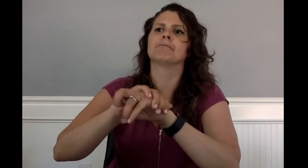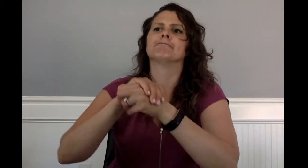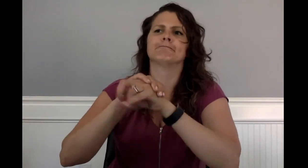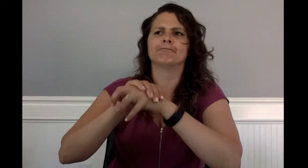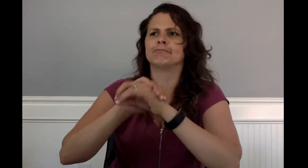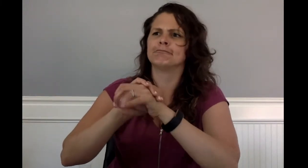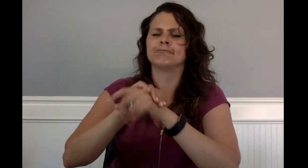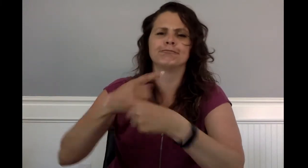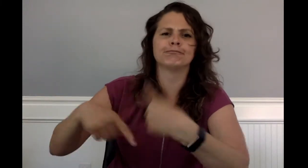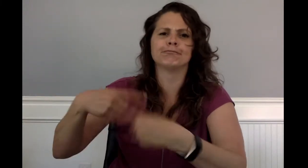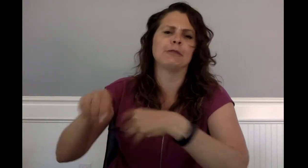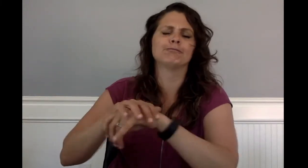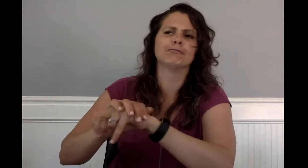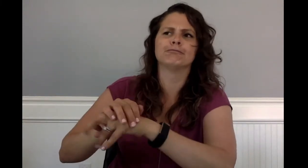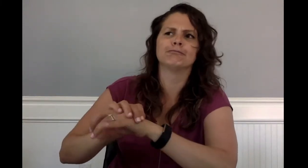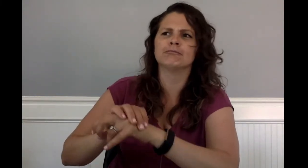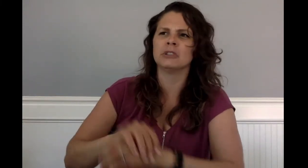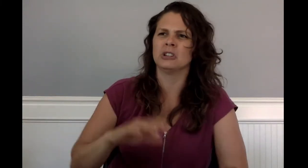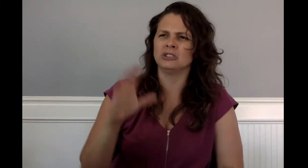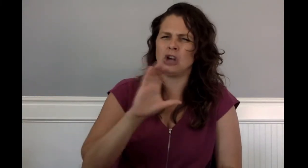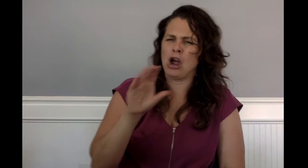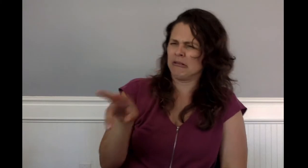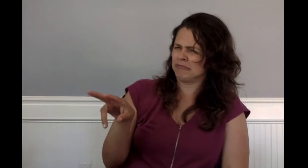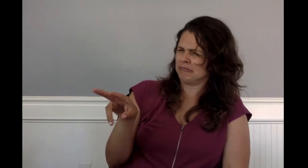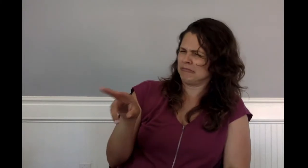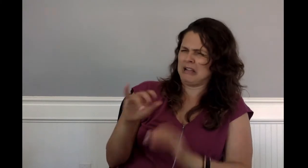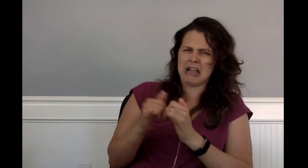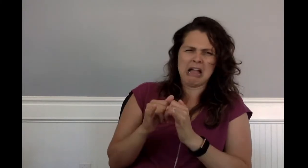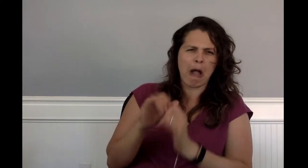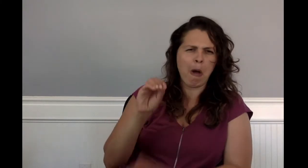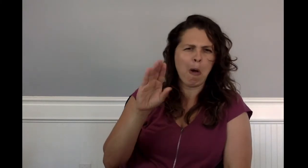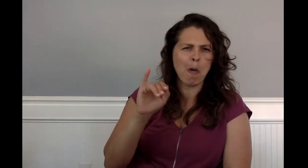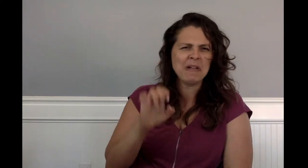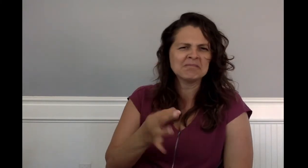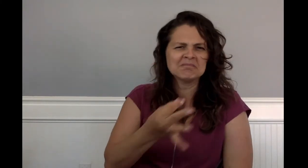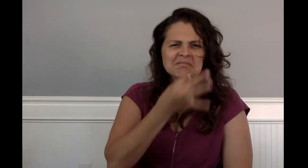Frog put her hands under his and signed. How did Obie do that?